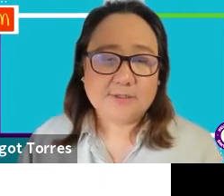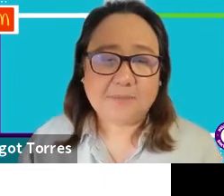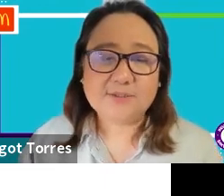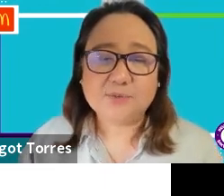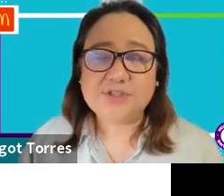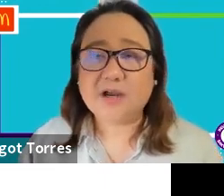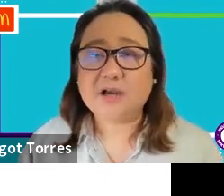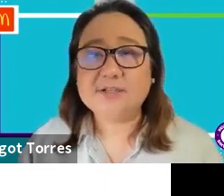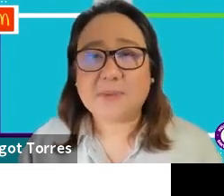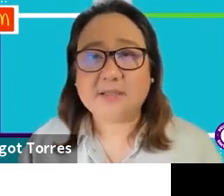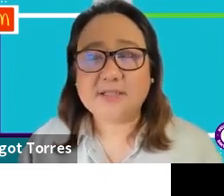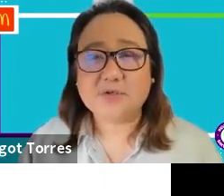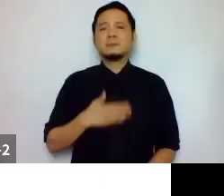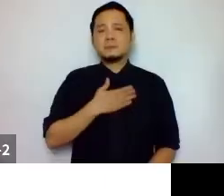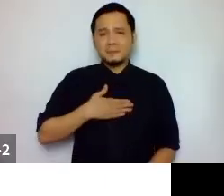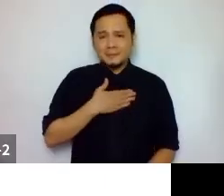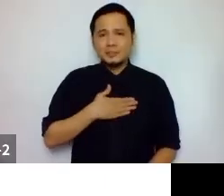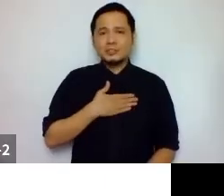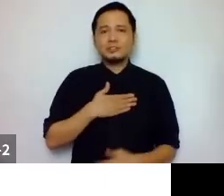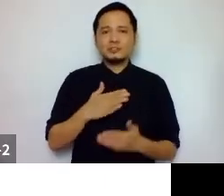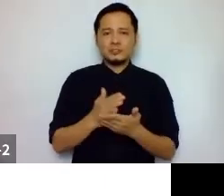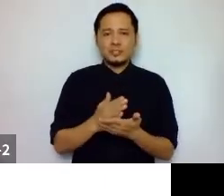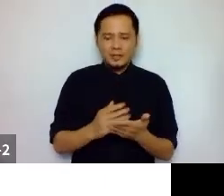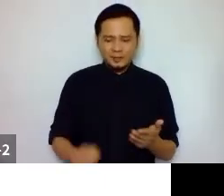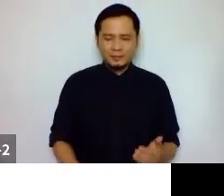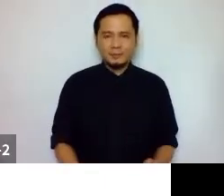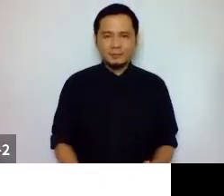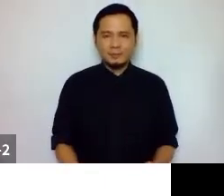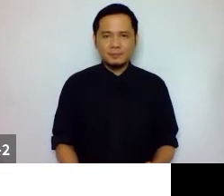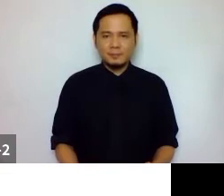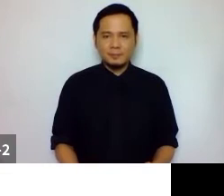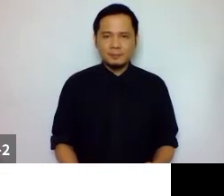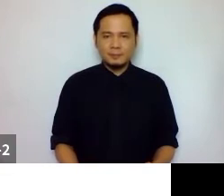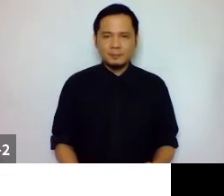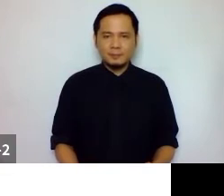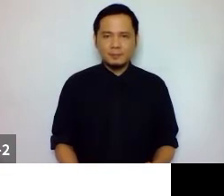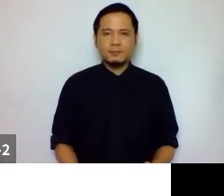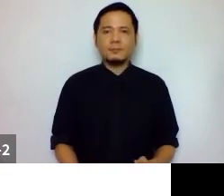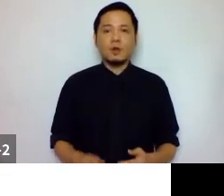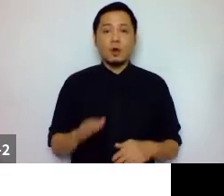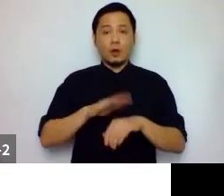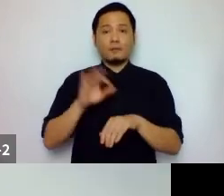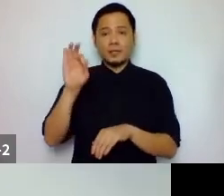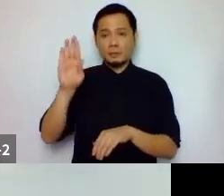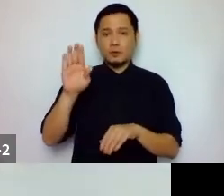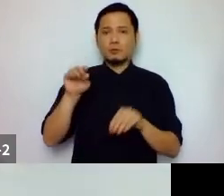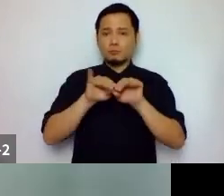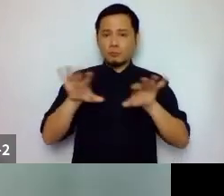So please do share our spot, it’s on the Ingat Angat page on Facebook. You can repost that, we also have it on Youtube.